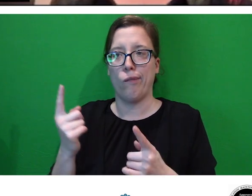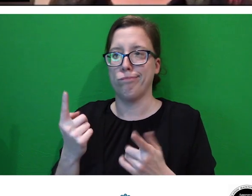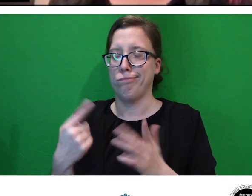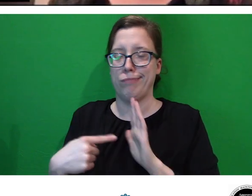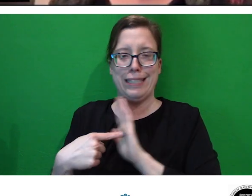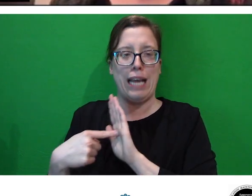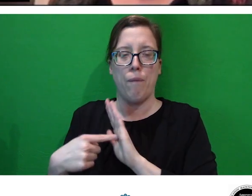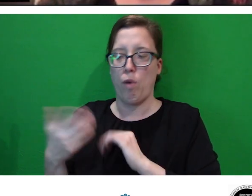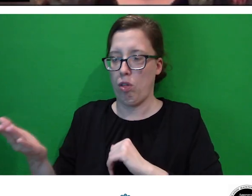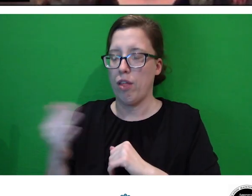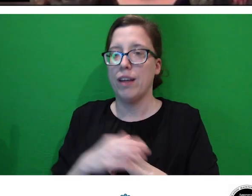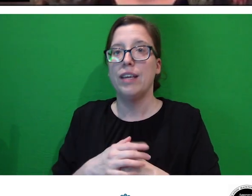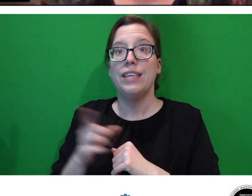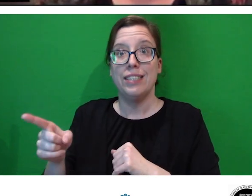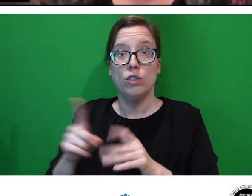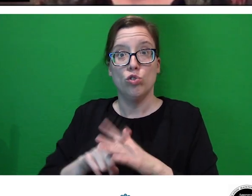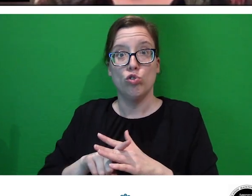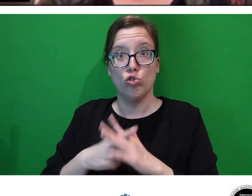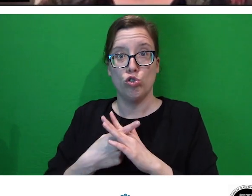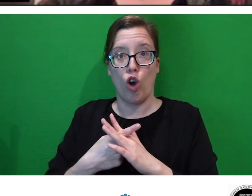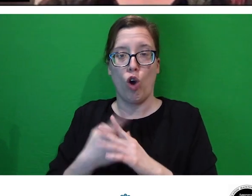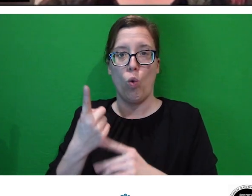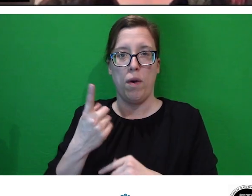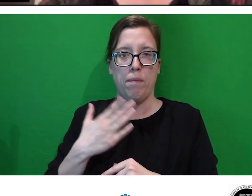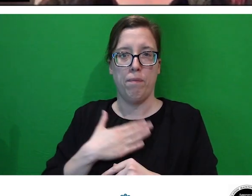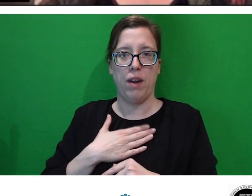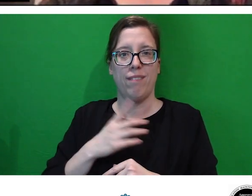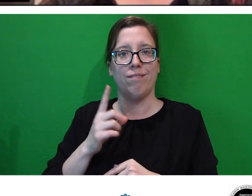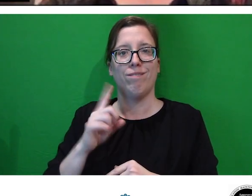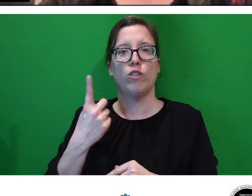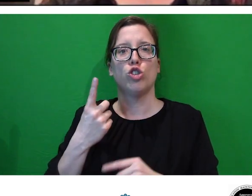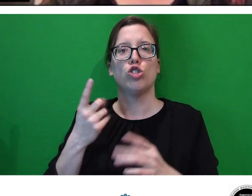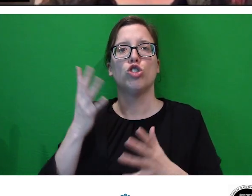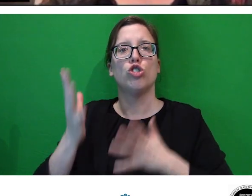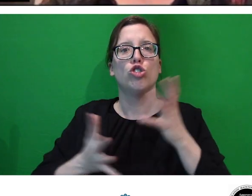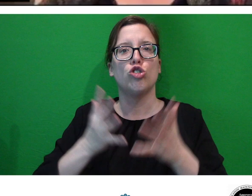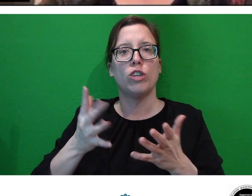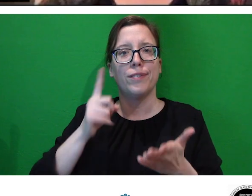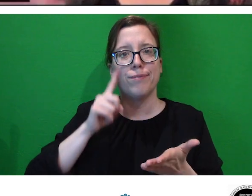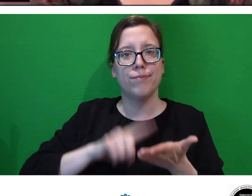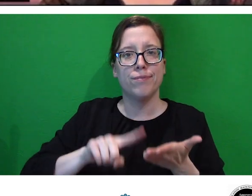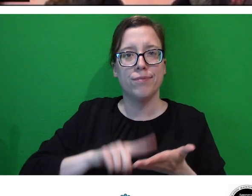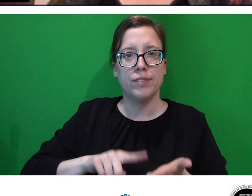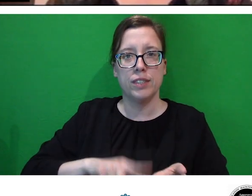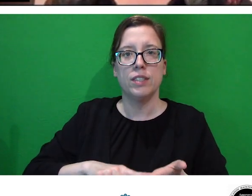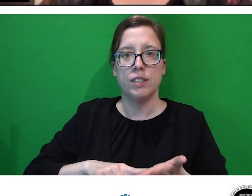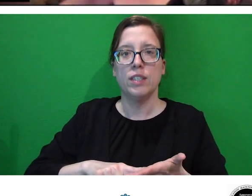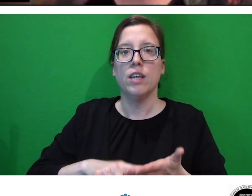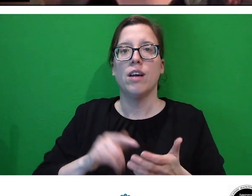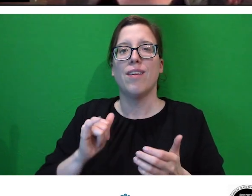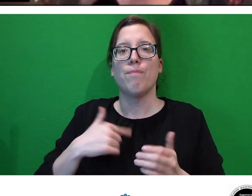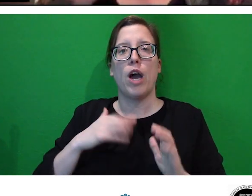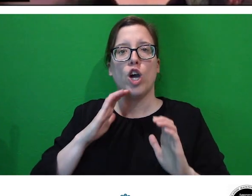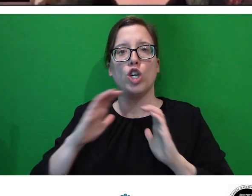and he has CHARGE Syndrome and deafblindness. And he is a classic example of this.